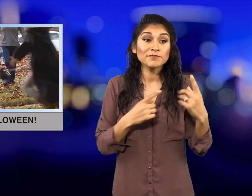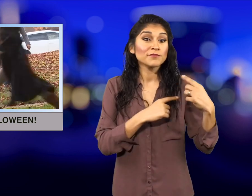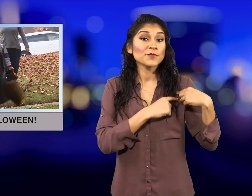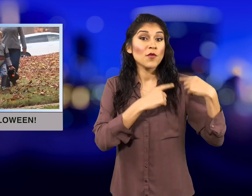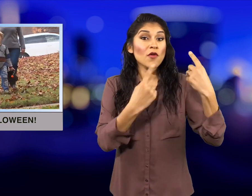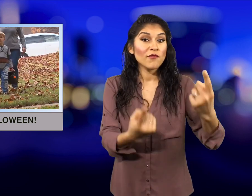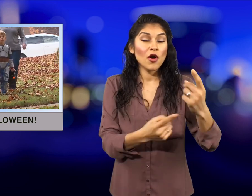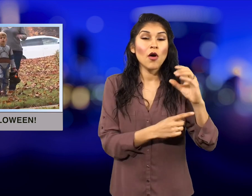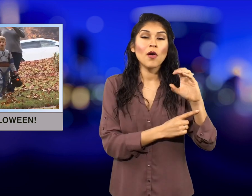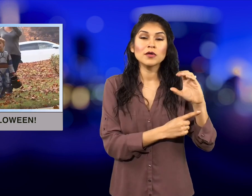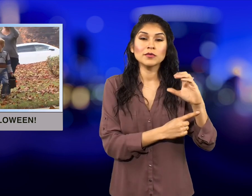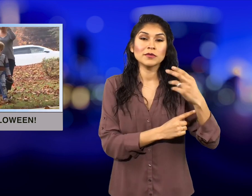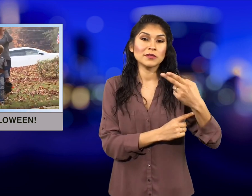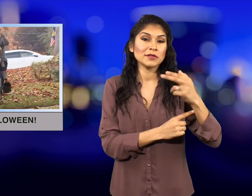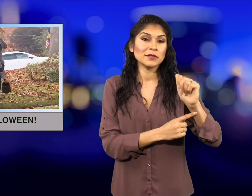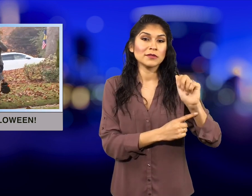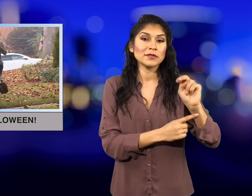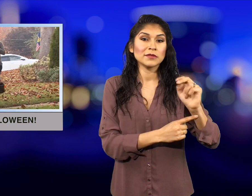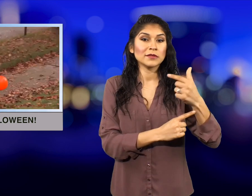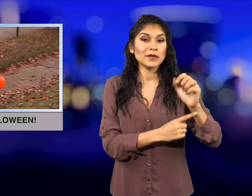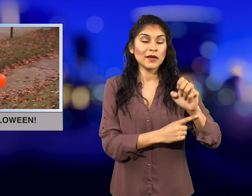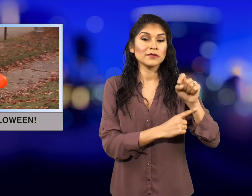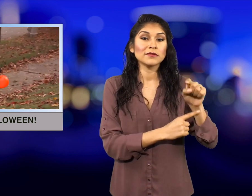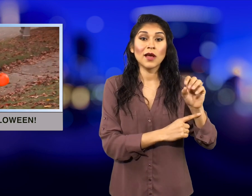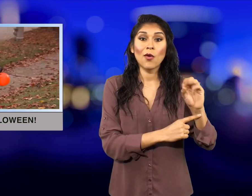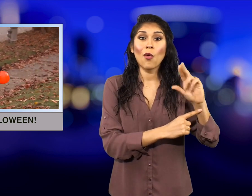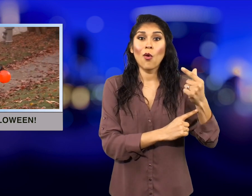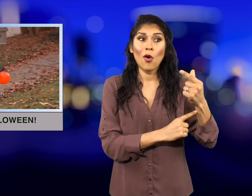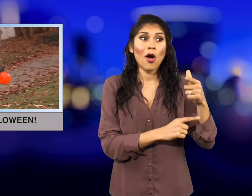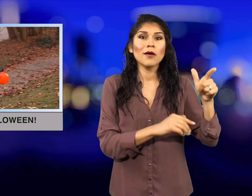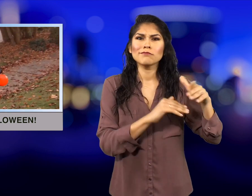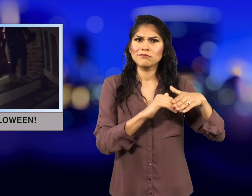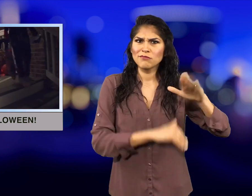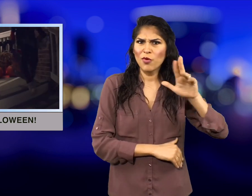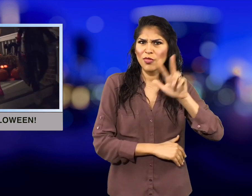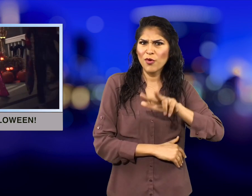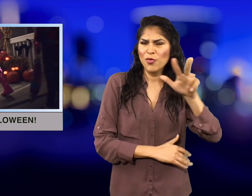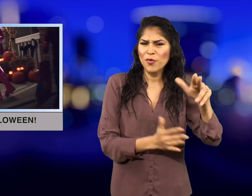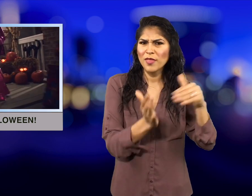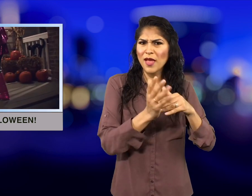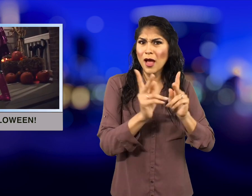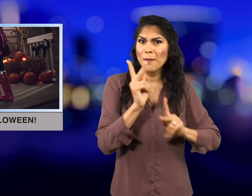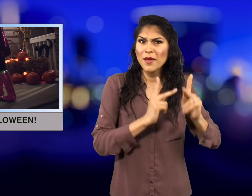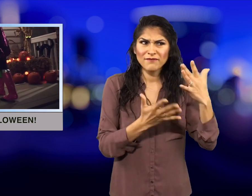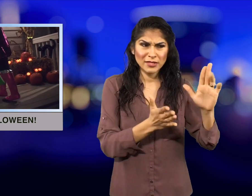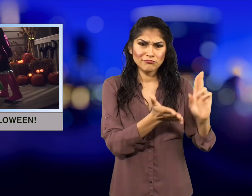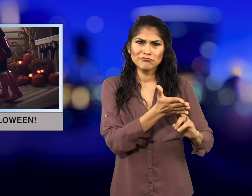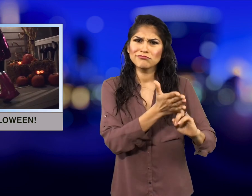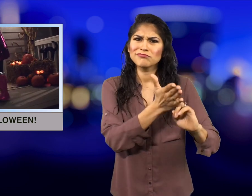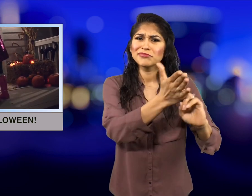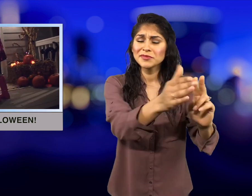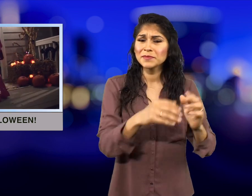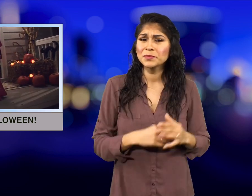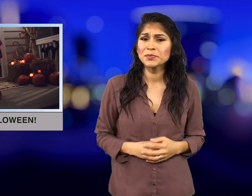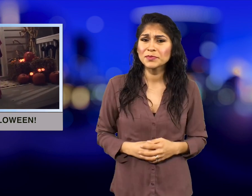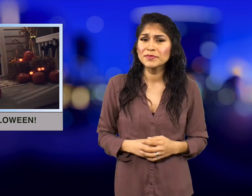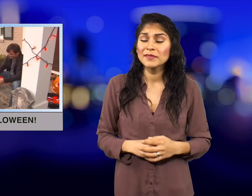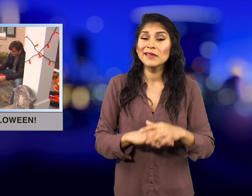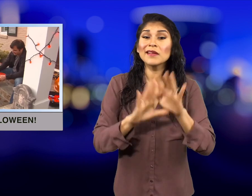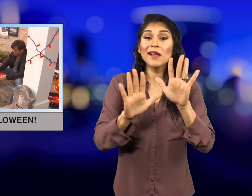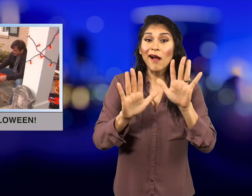So far more than 33,000 people have signed the petition at Change.org.